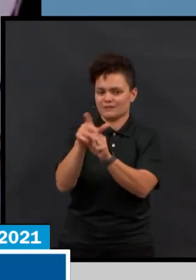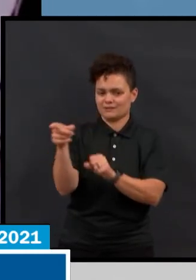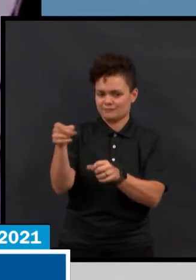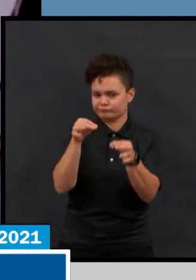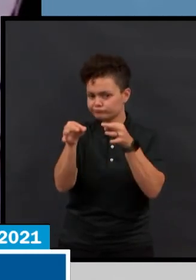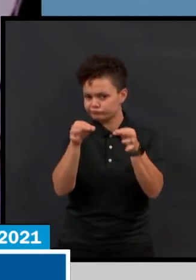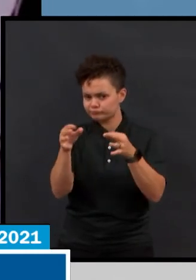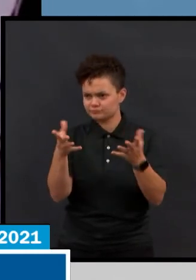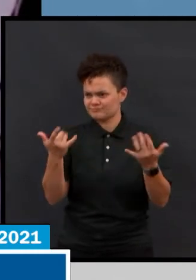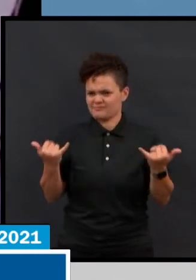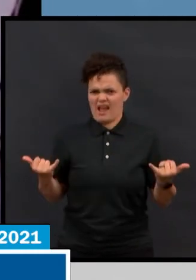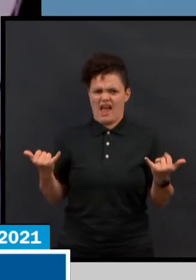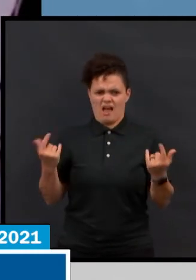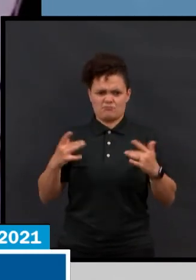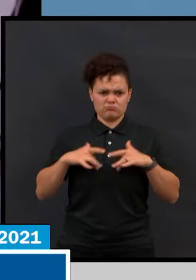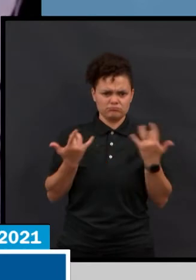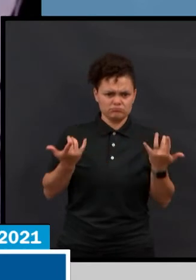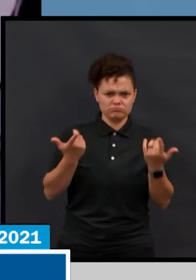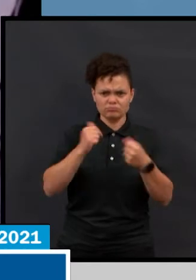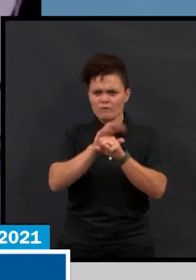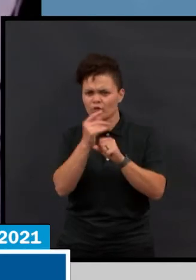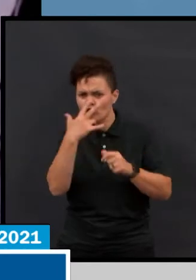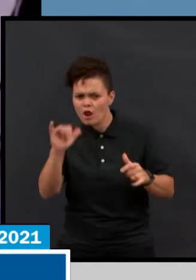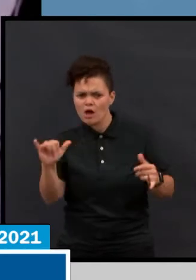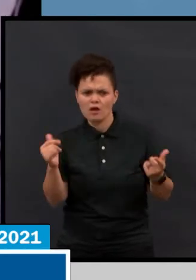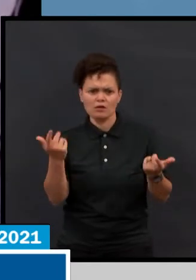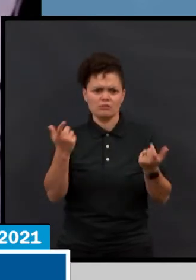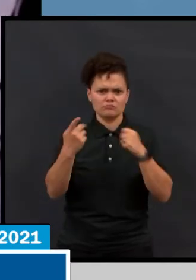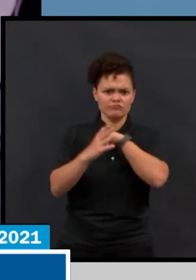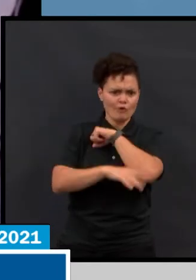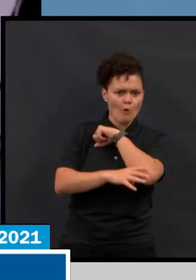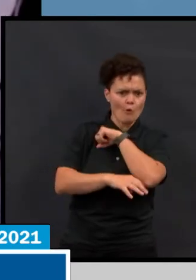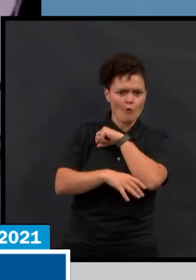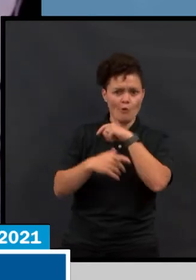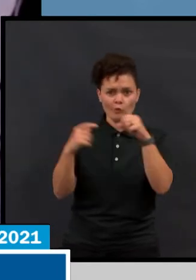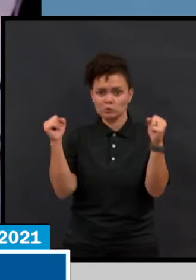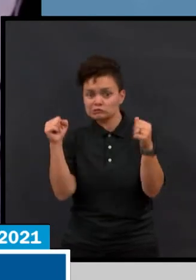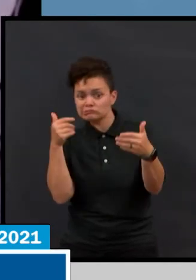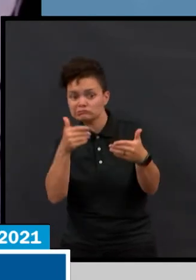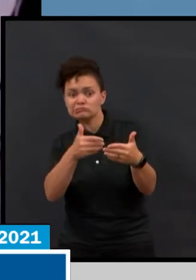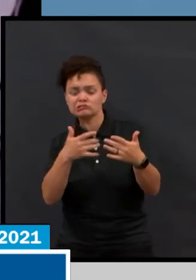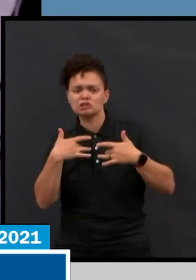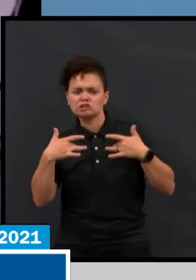really going into fall and winter the concerns are very high so executive director bob mcdonald with